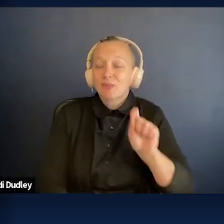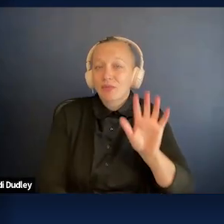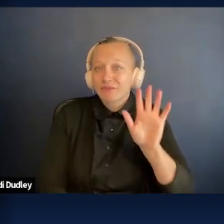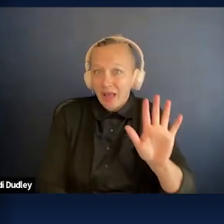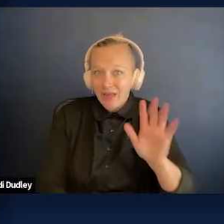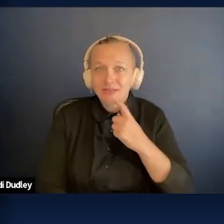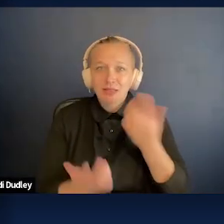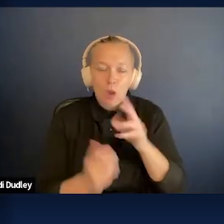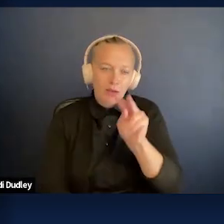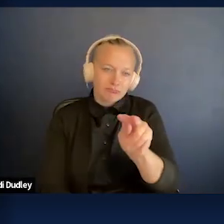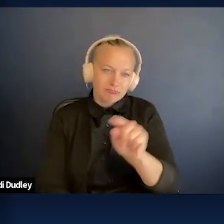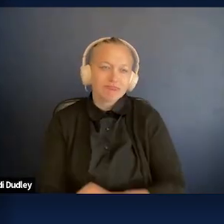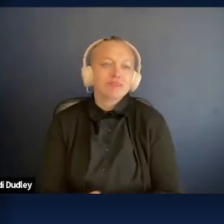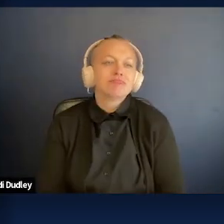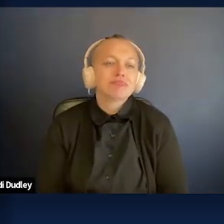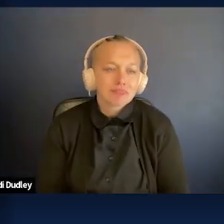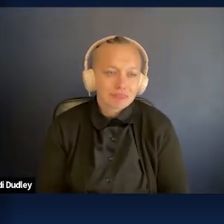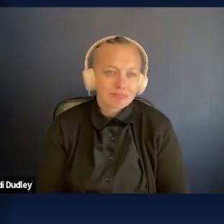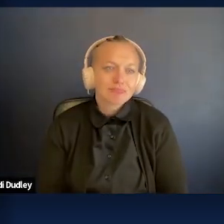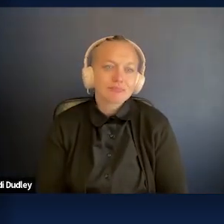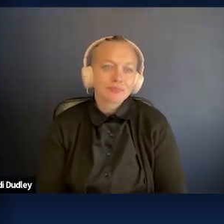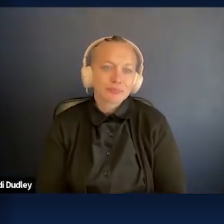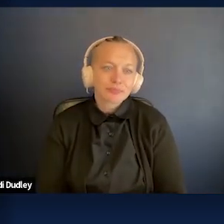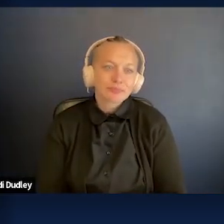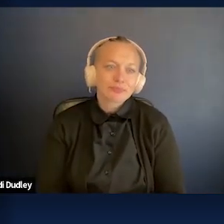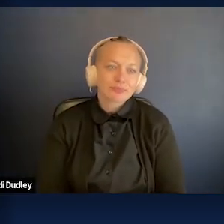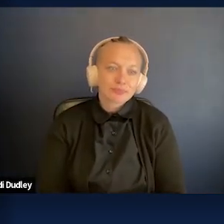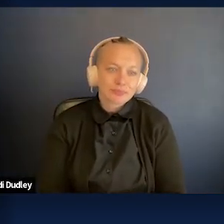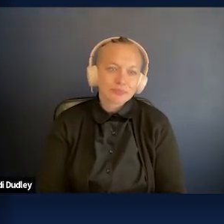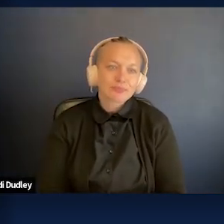List systems of community-based services and supports that may be useful for patients with disabilities.